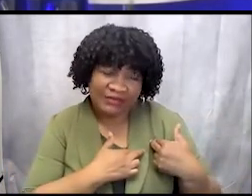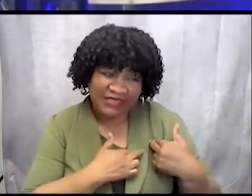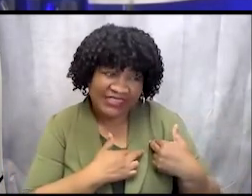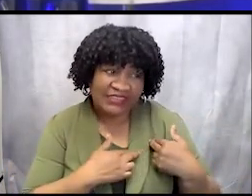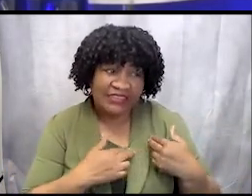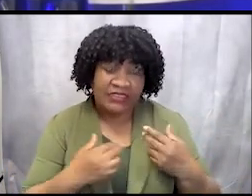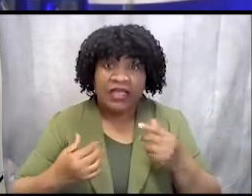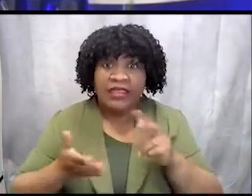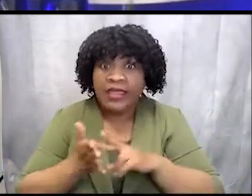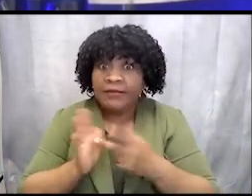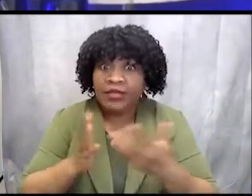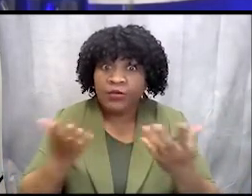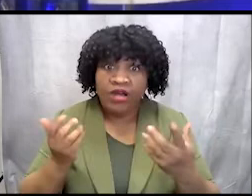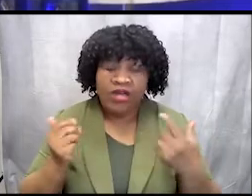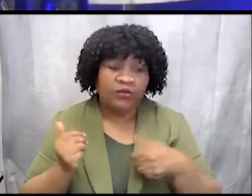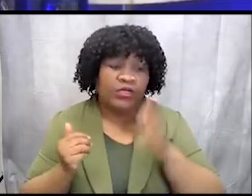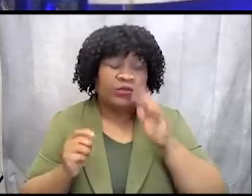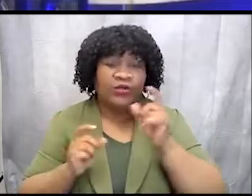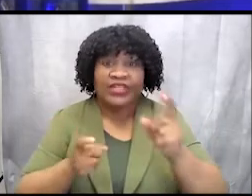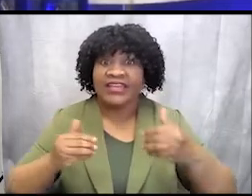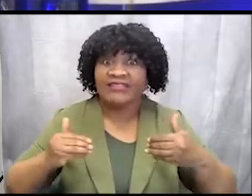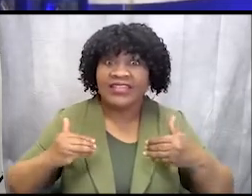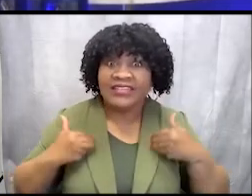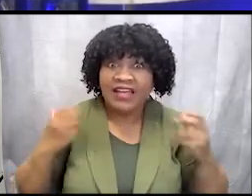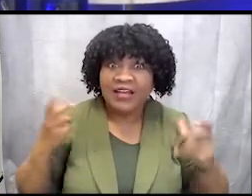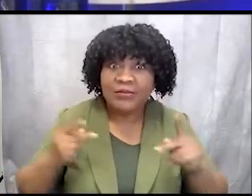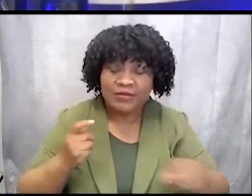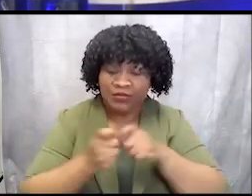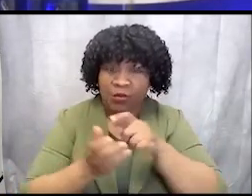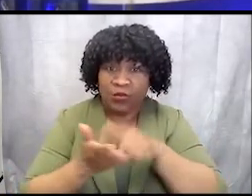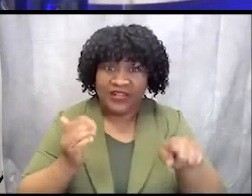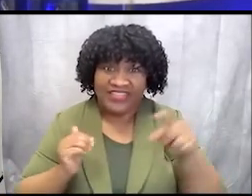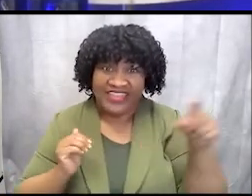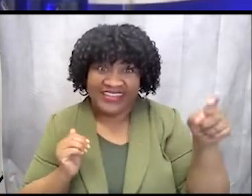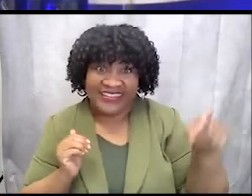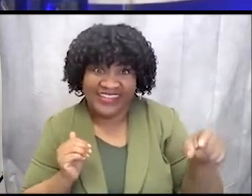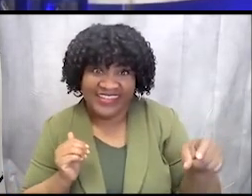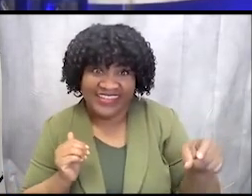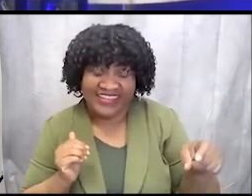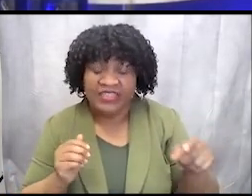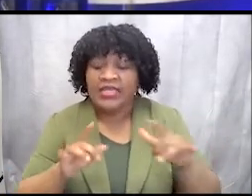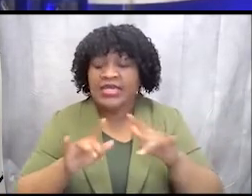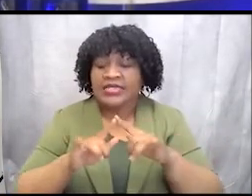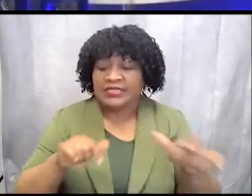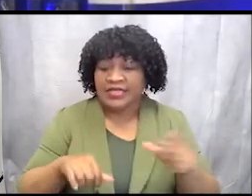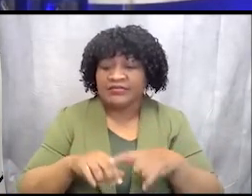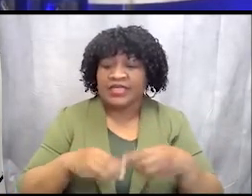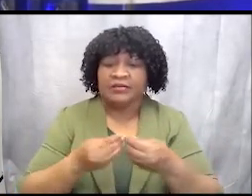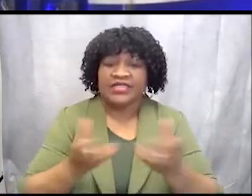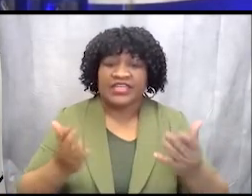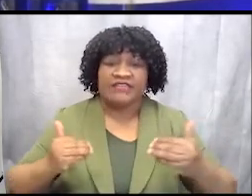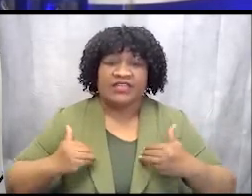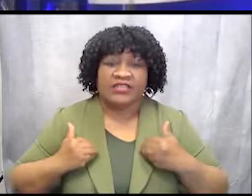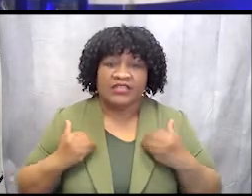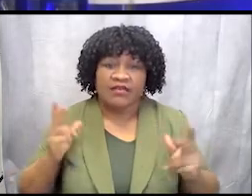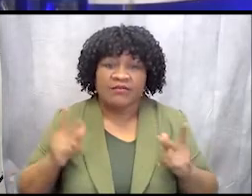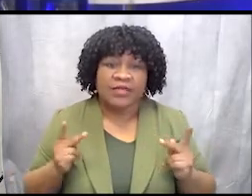that not only do we give young people what they need, but we give them what they need to be successful